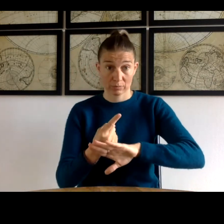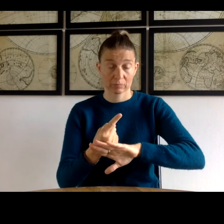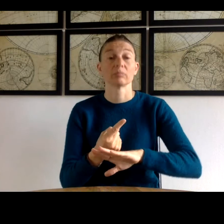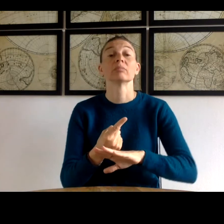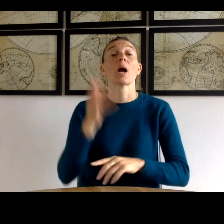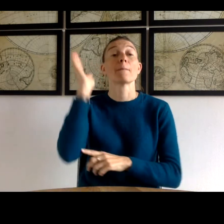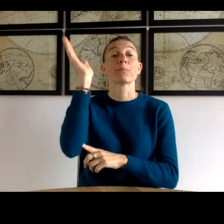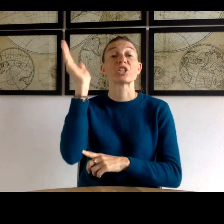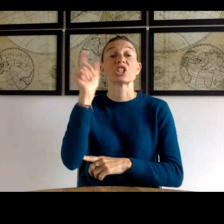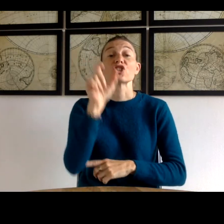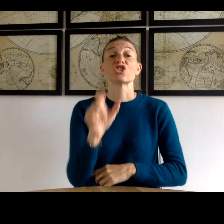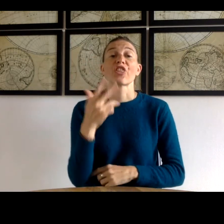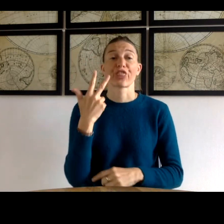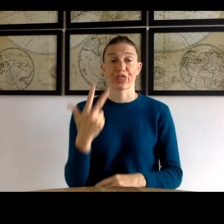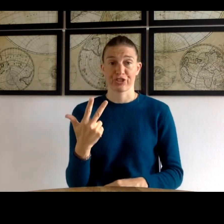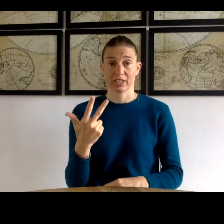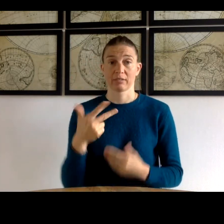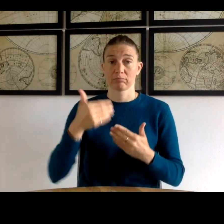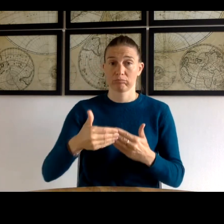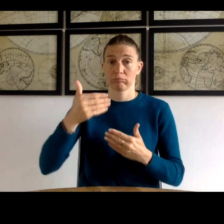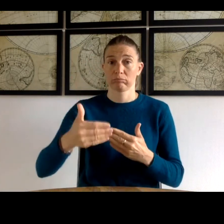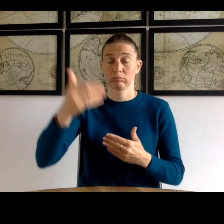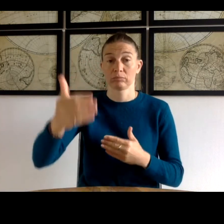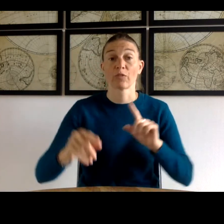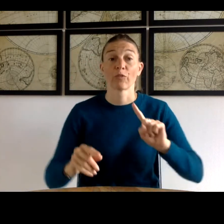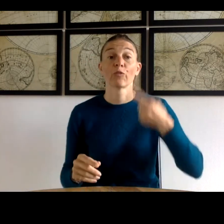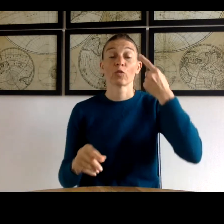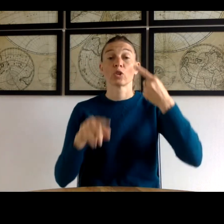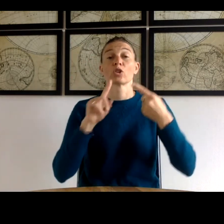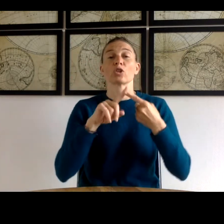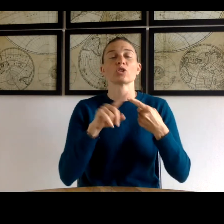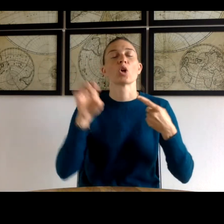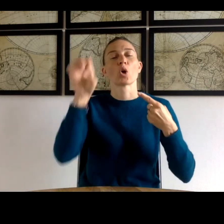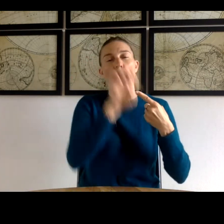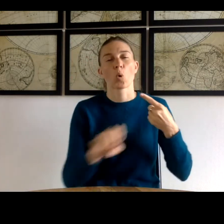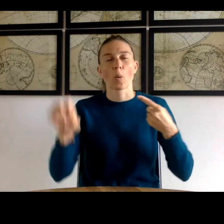So firstly we'll have a presentation about the European Solidarity Corps,